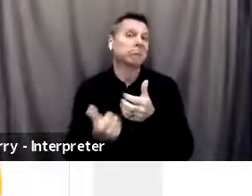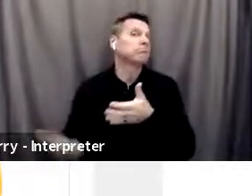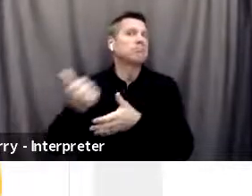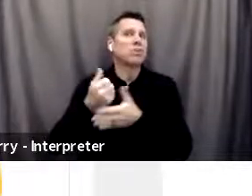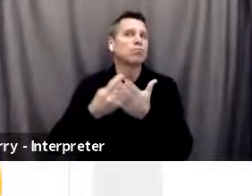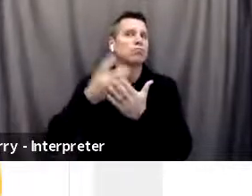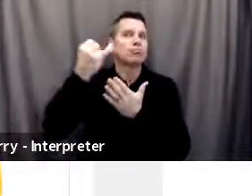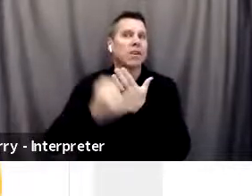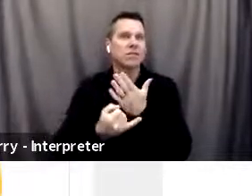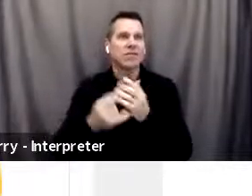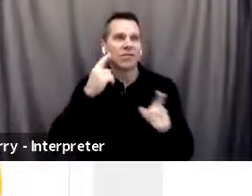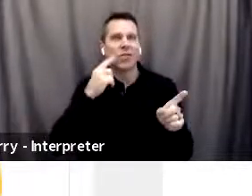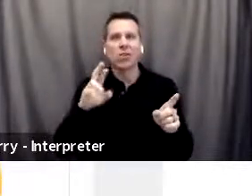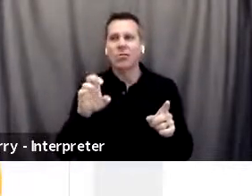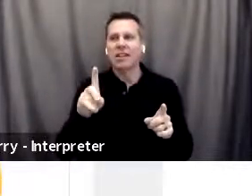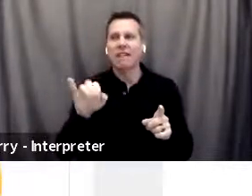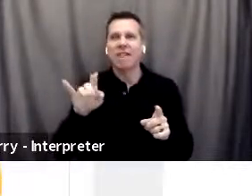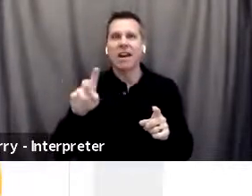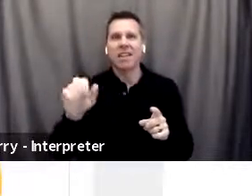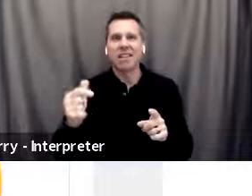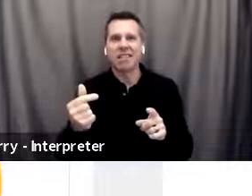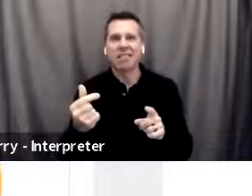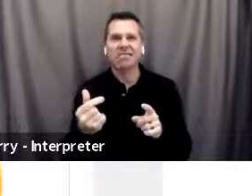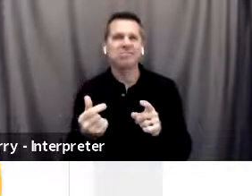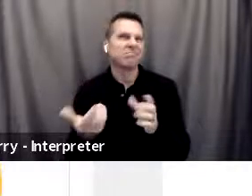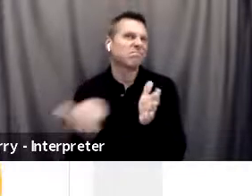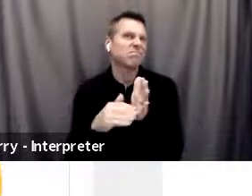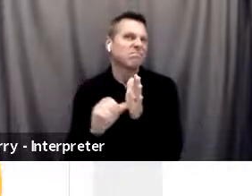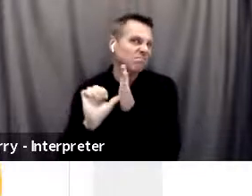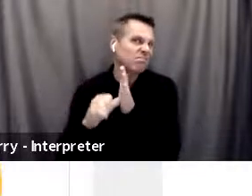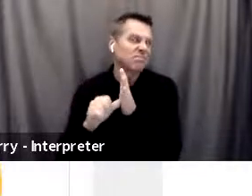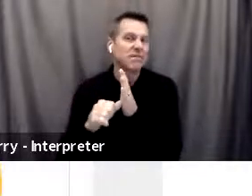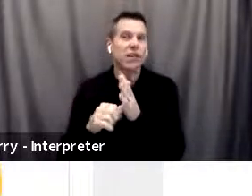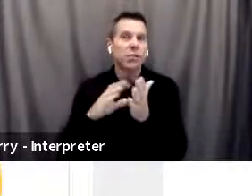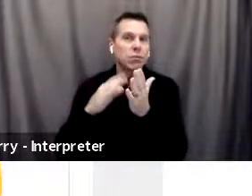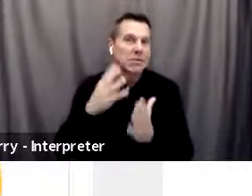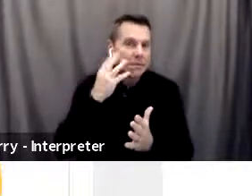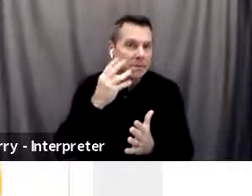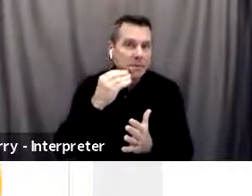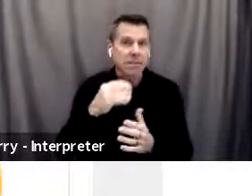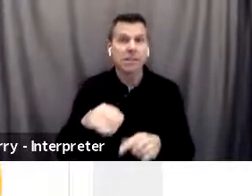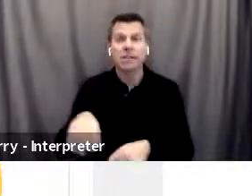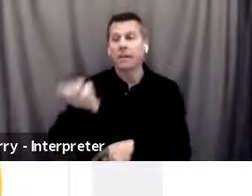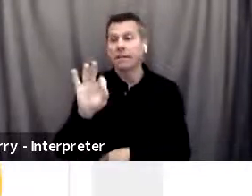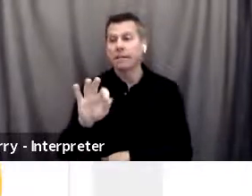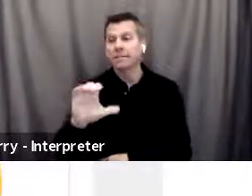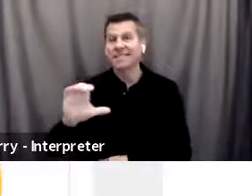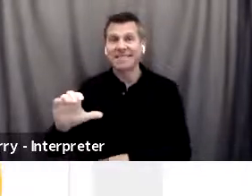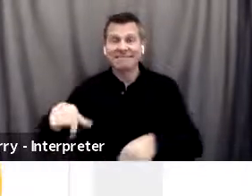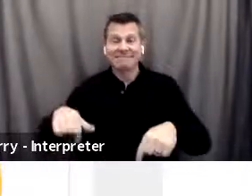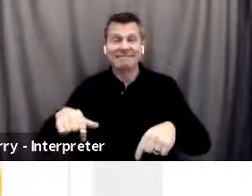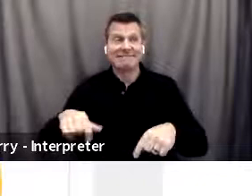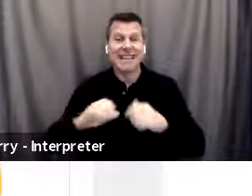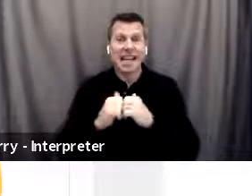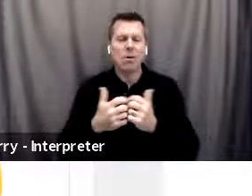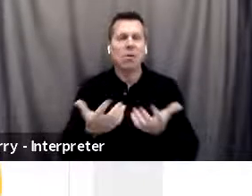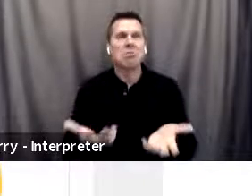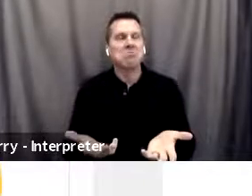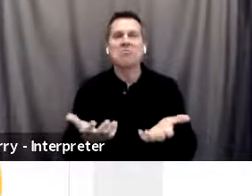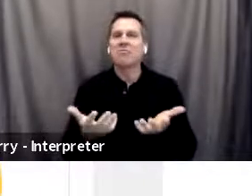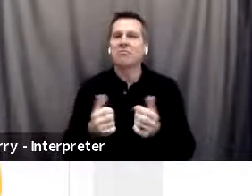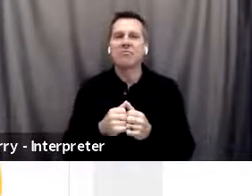redefining student ready grant is creating a First Year Experience Program for Fresno City College. And right now our work toward that